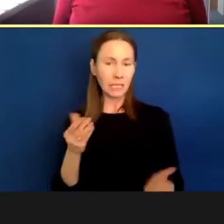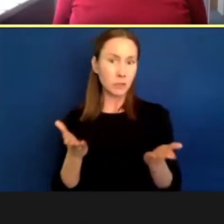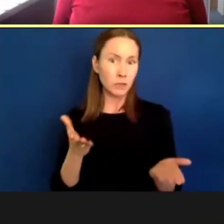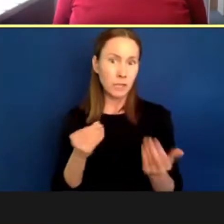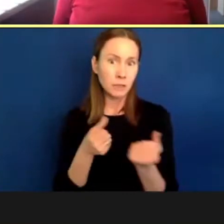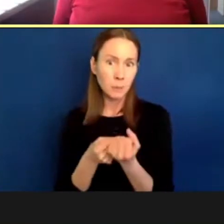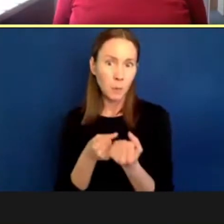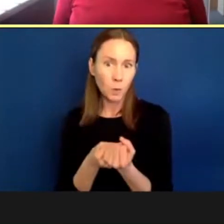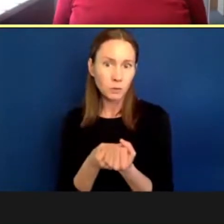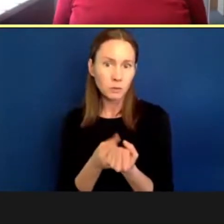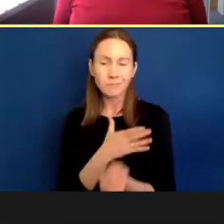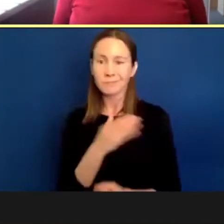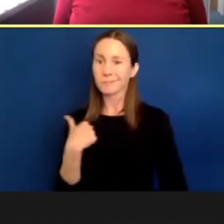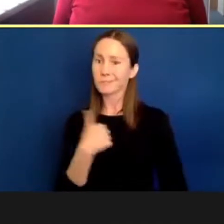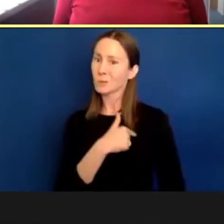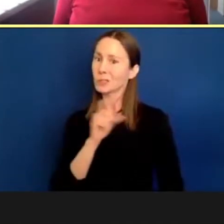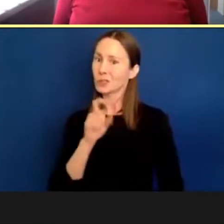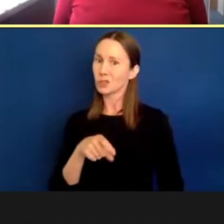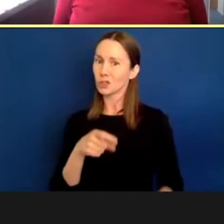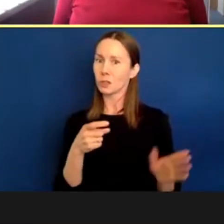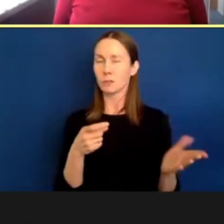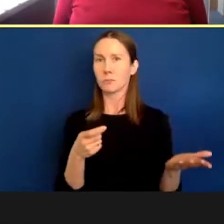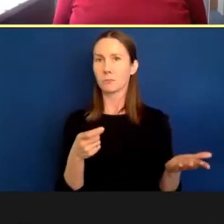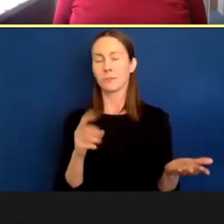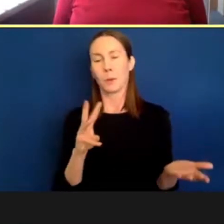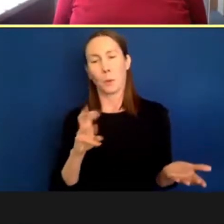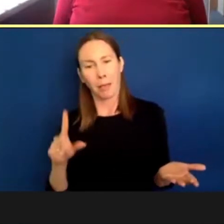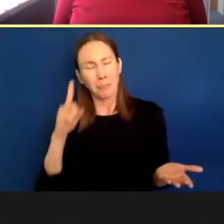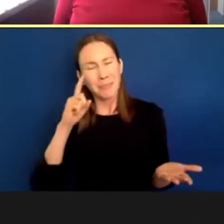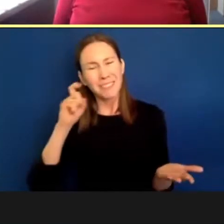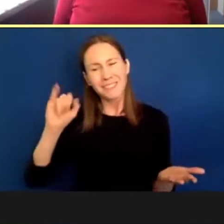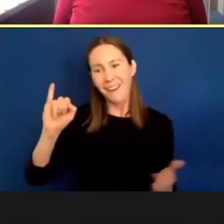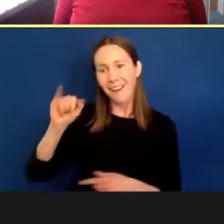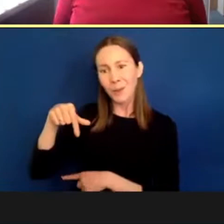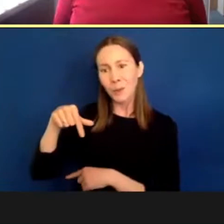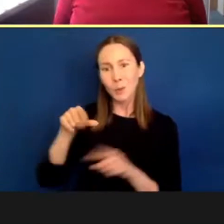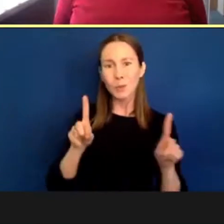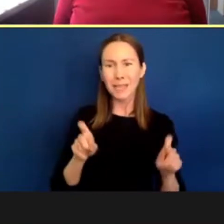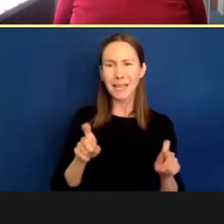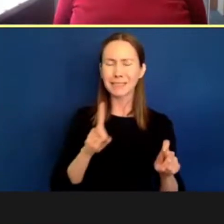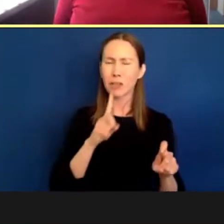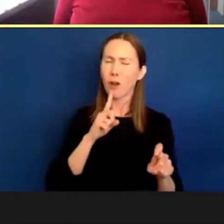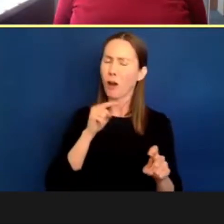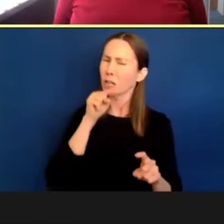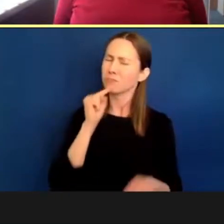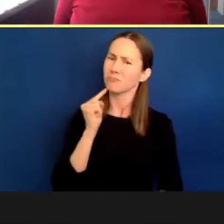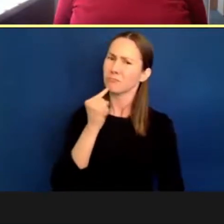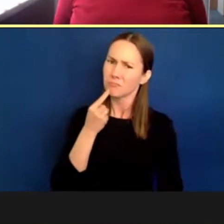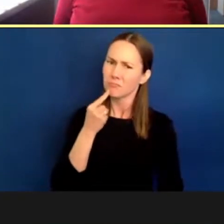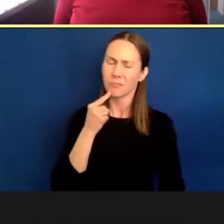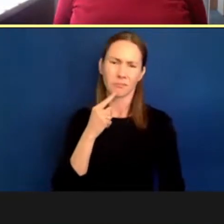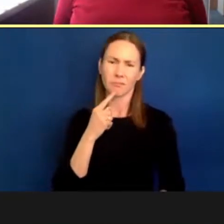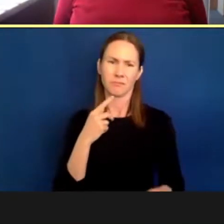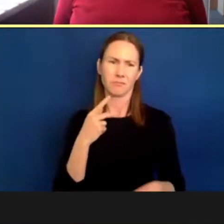And that we should move -- because IQ tests are deeply flawed for people who don't use